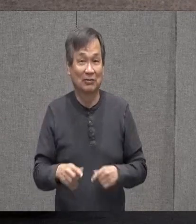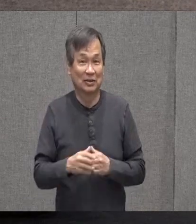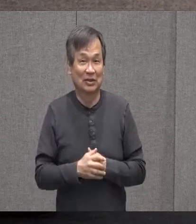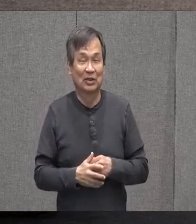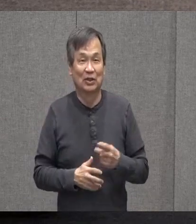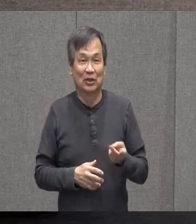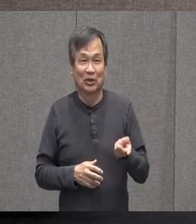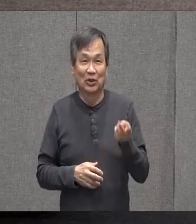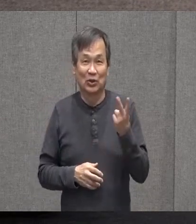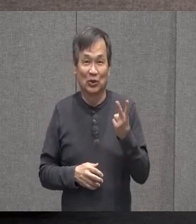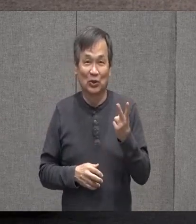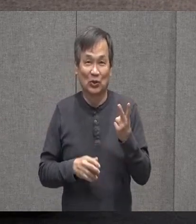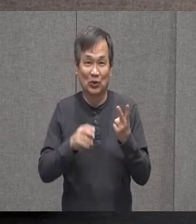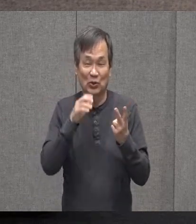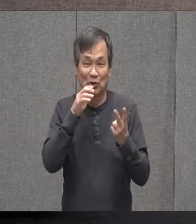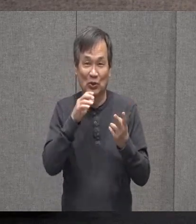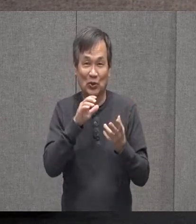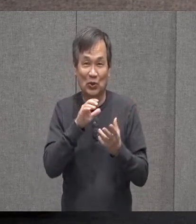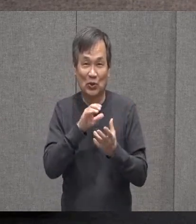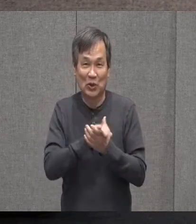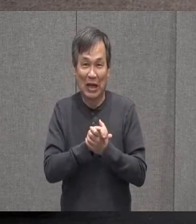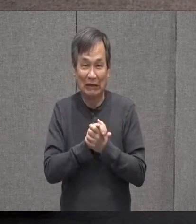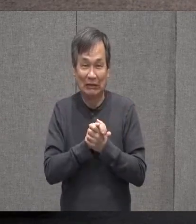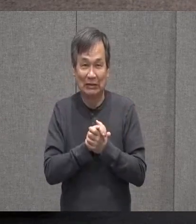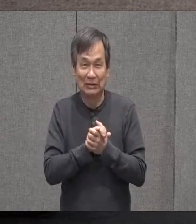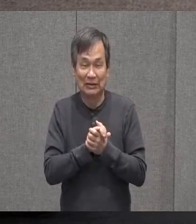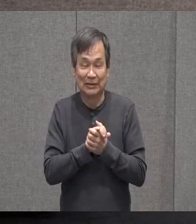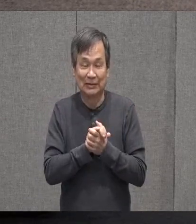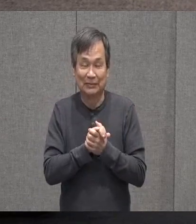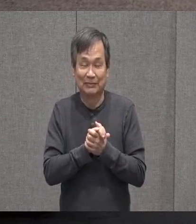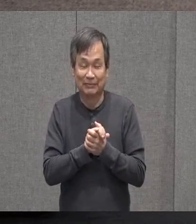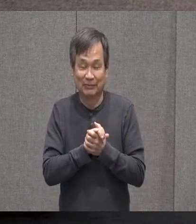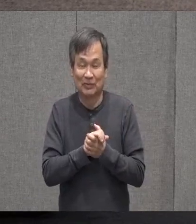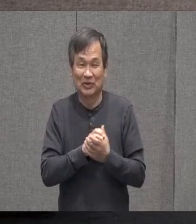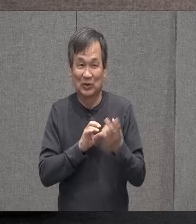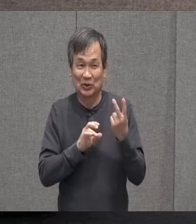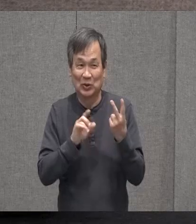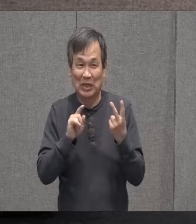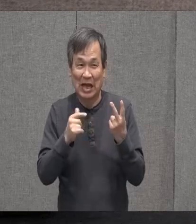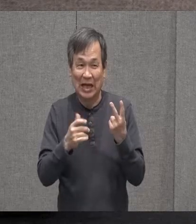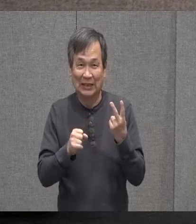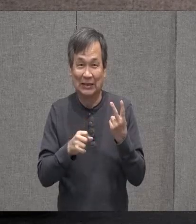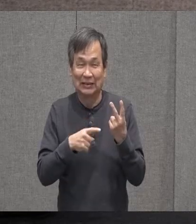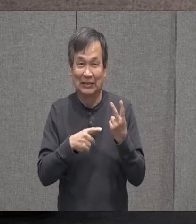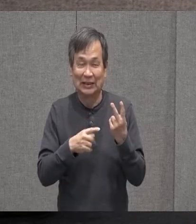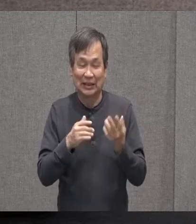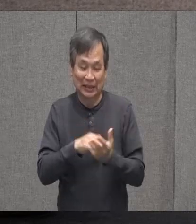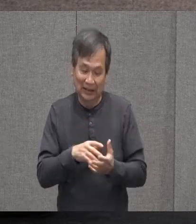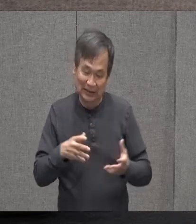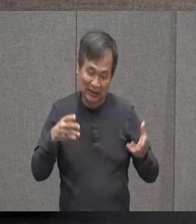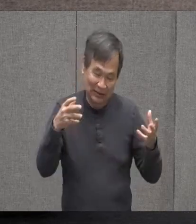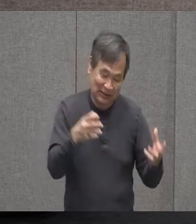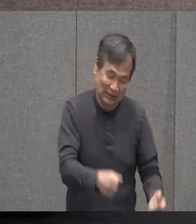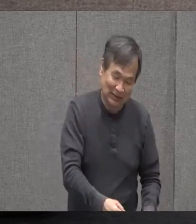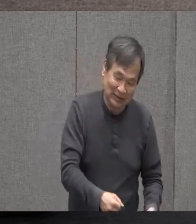Two more legs were sticking out of the pot. Naturally, he took hold of the ankles and pulled.